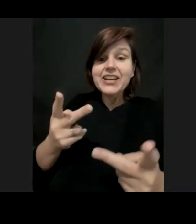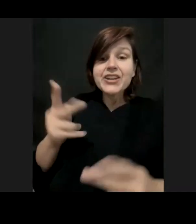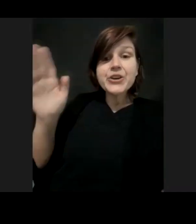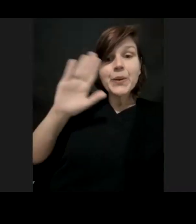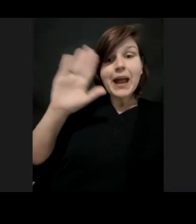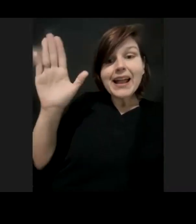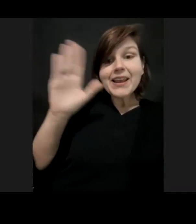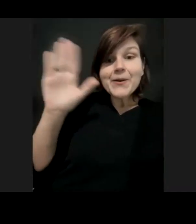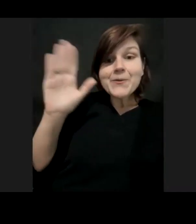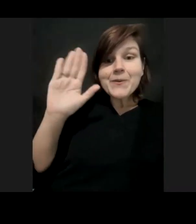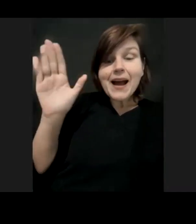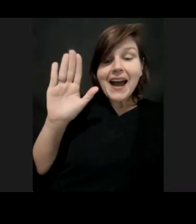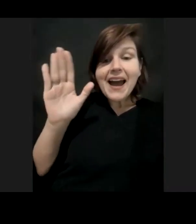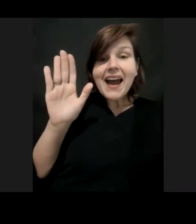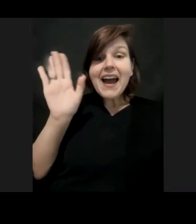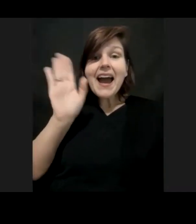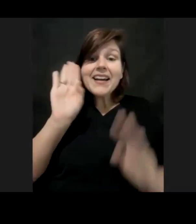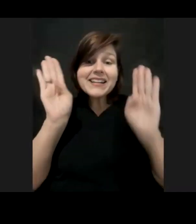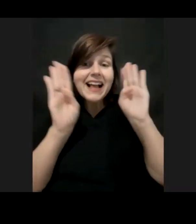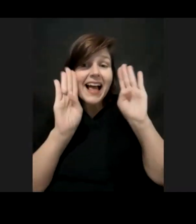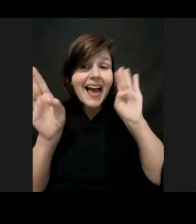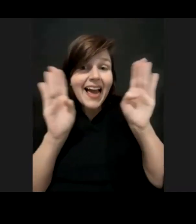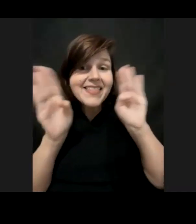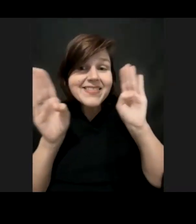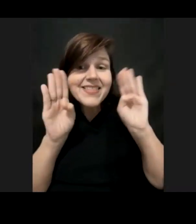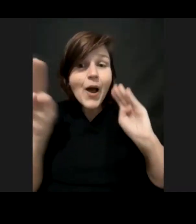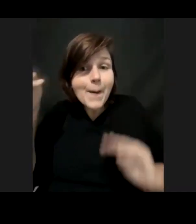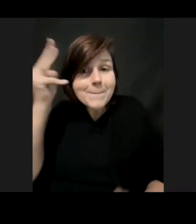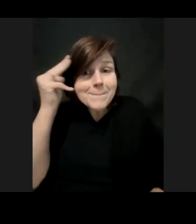“Hello, Marvin! Hello, Marvin!